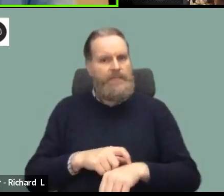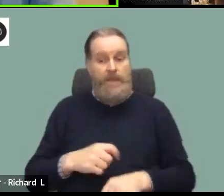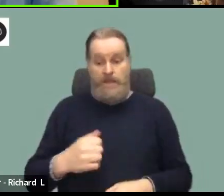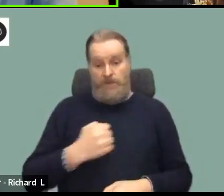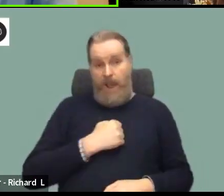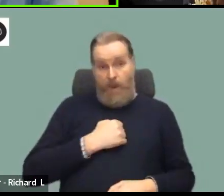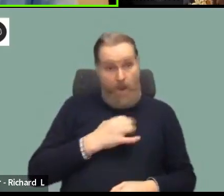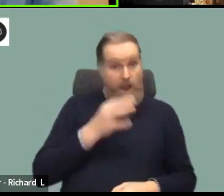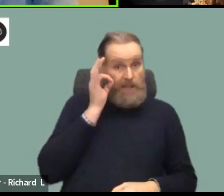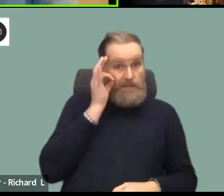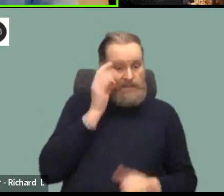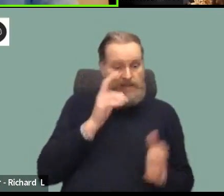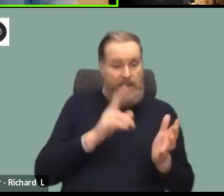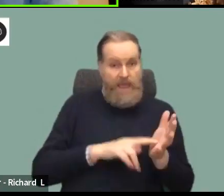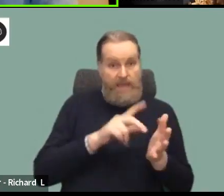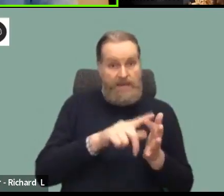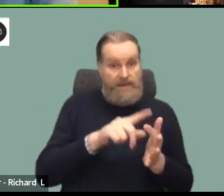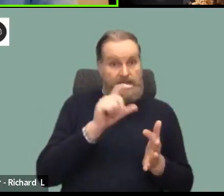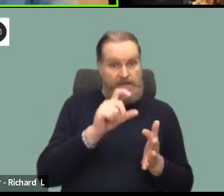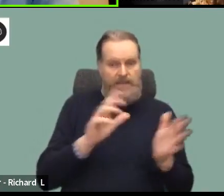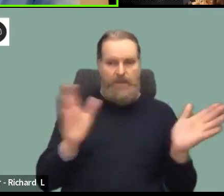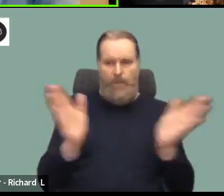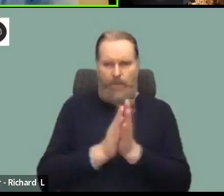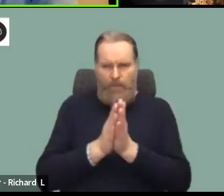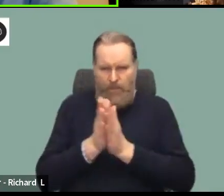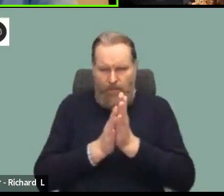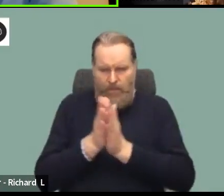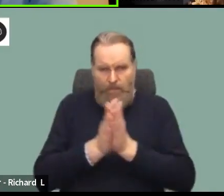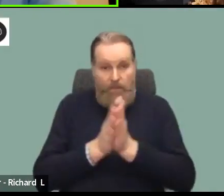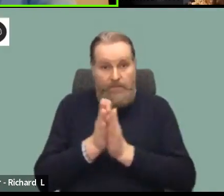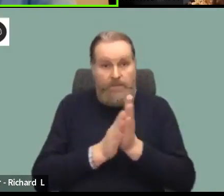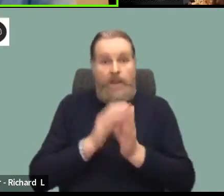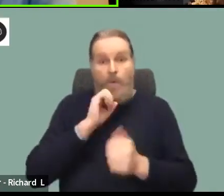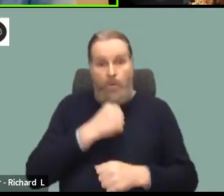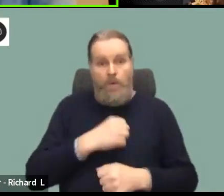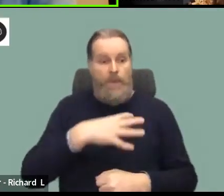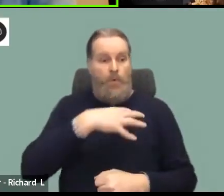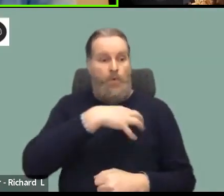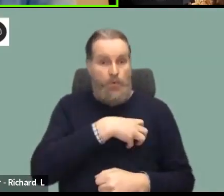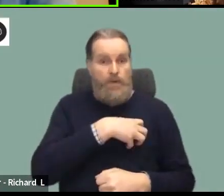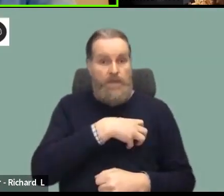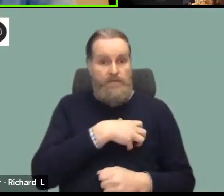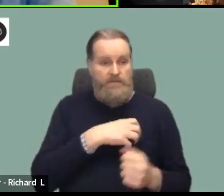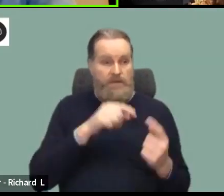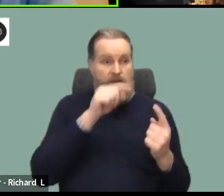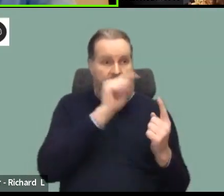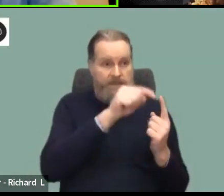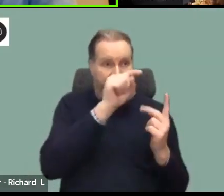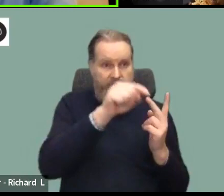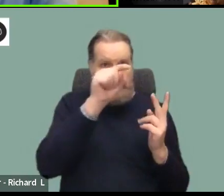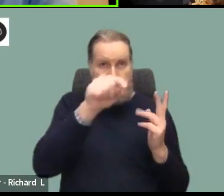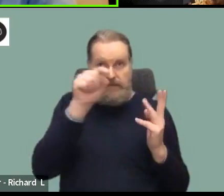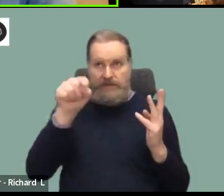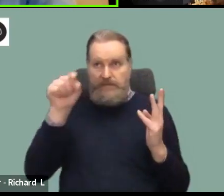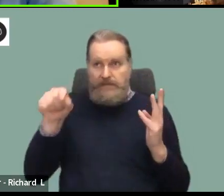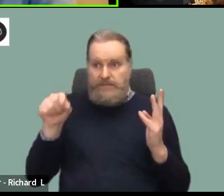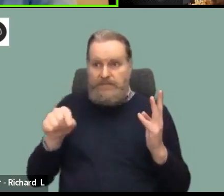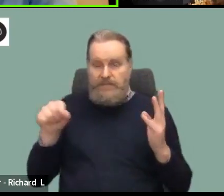, and I can say to you that we are very optimistic that. in the new in the new year. It people in the new year. It looks like they may well be a COalition they may well be a coalition of anything up to 20 years anything up to 20 unions,